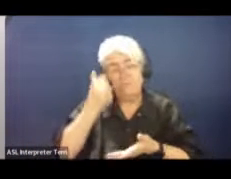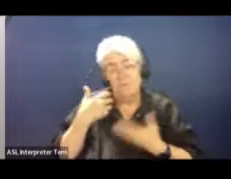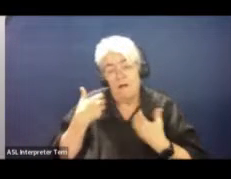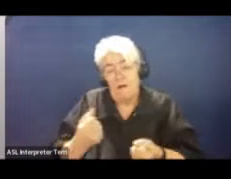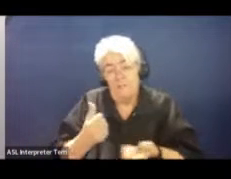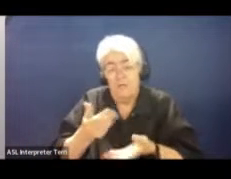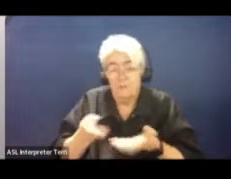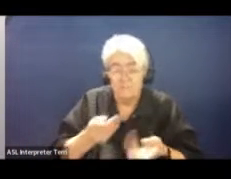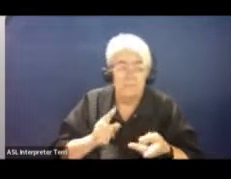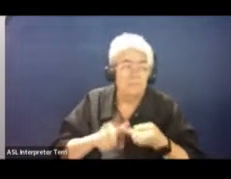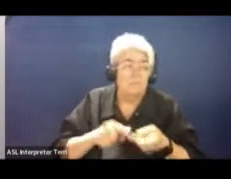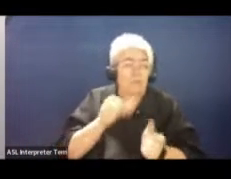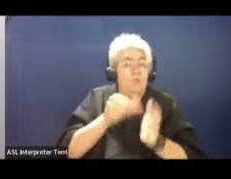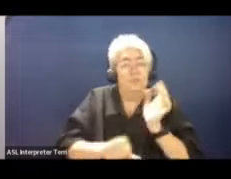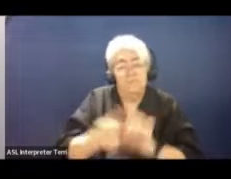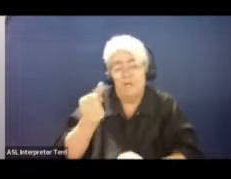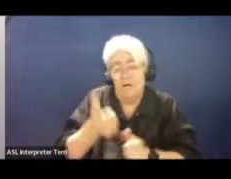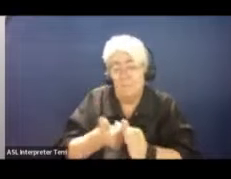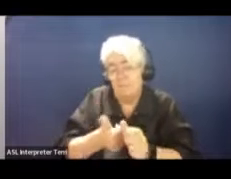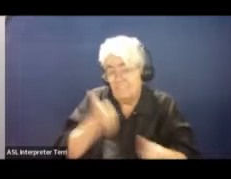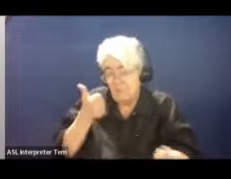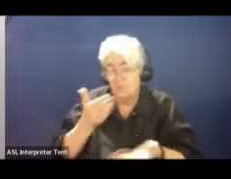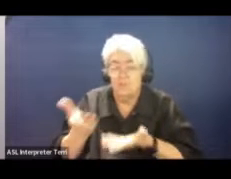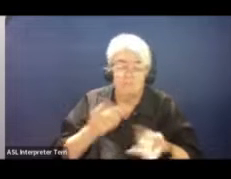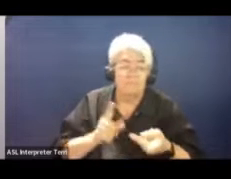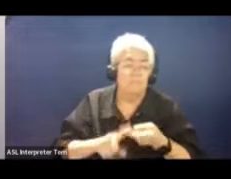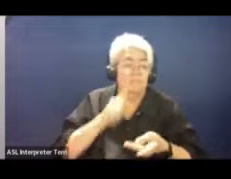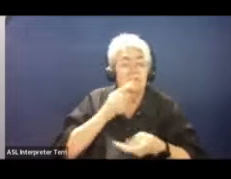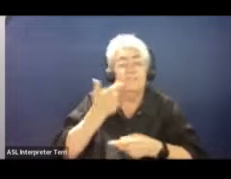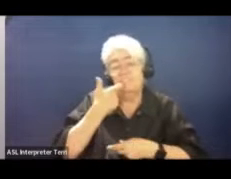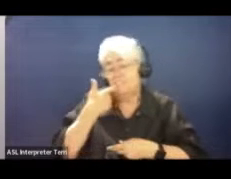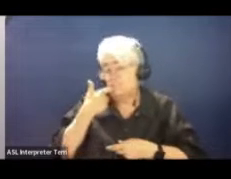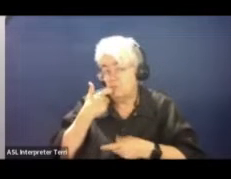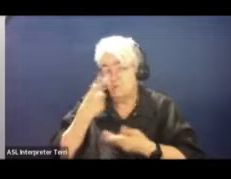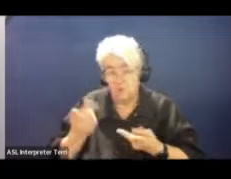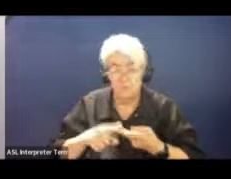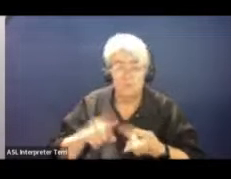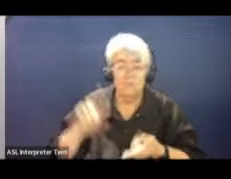prevention services, substance abuse treatment and prevention, reduce use of jails in emergency